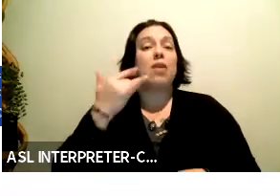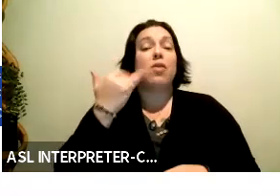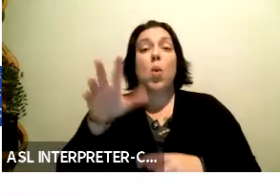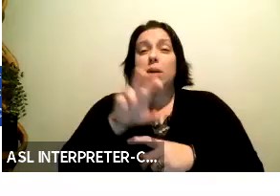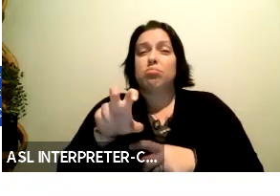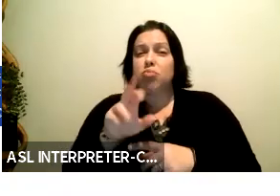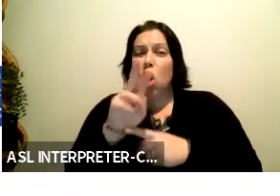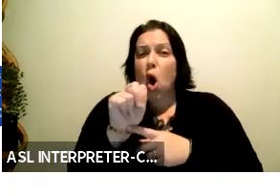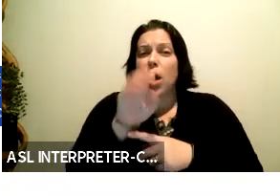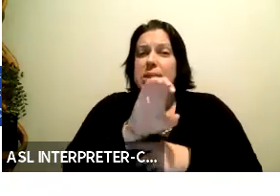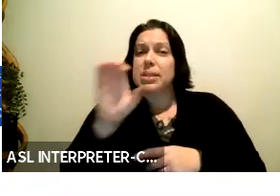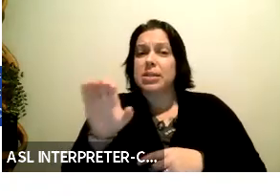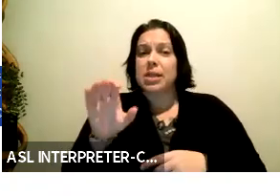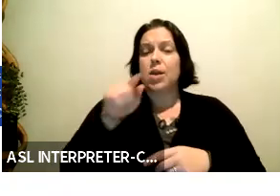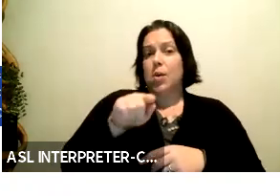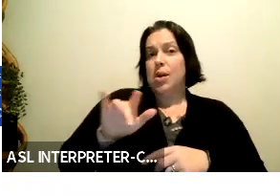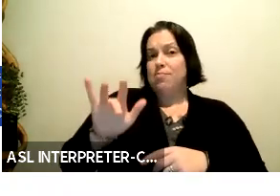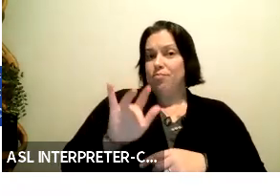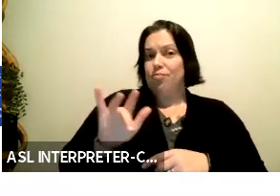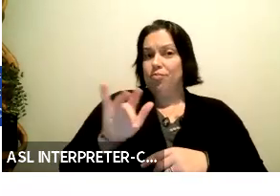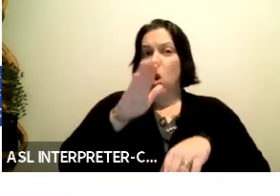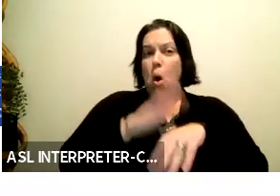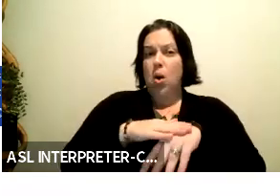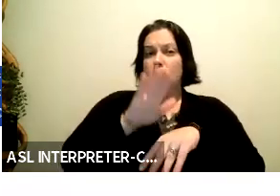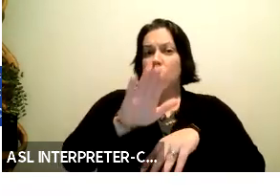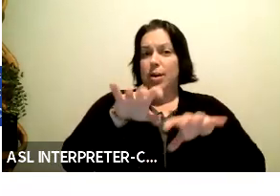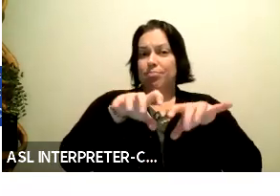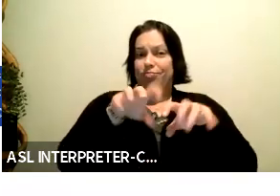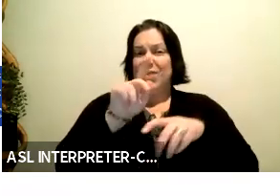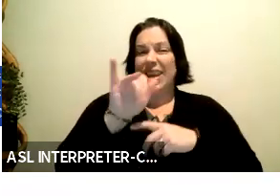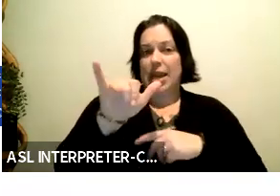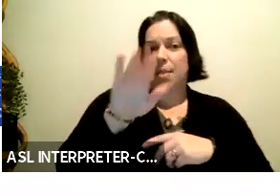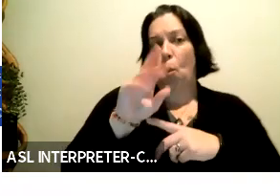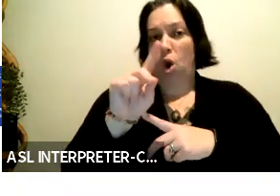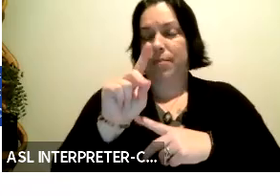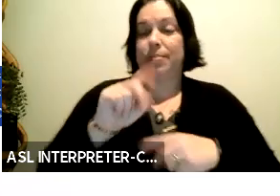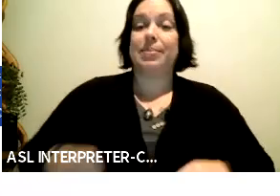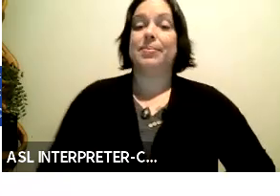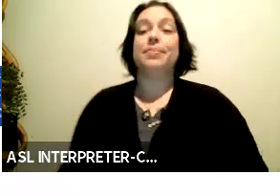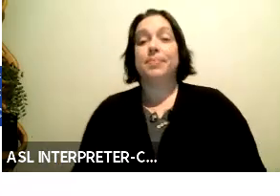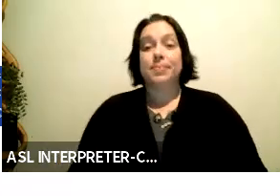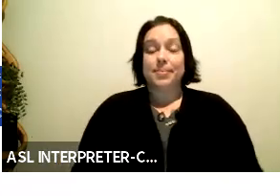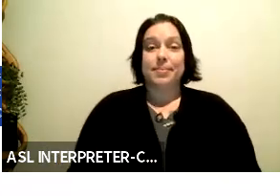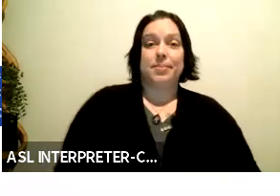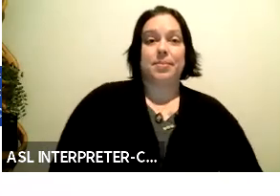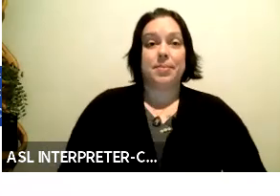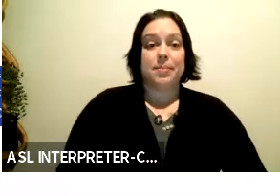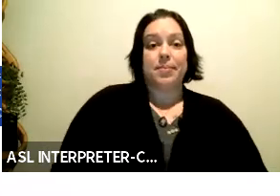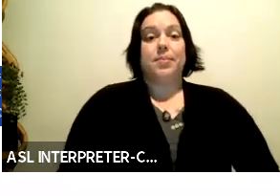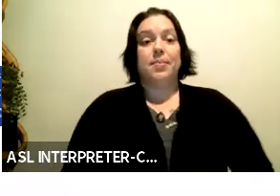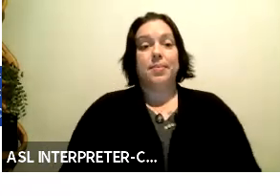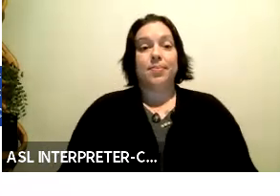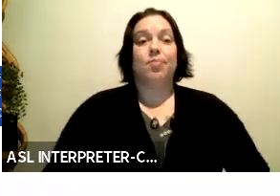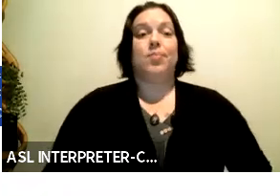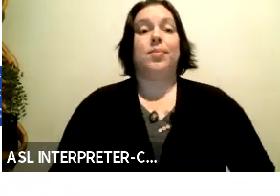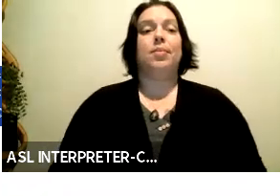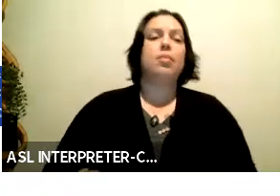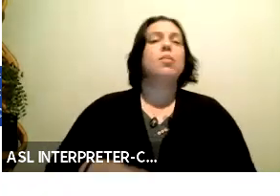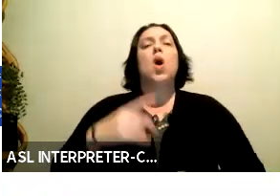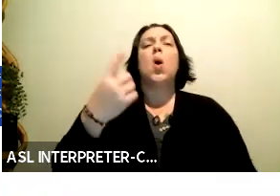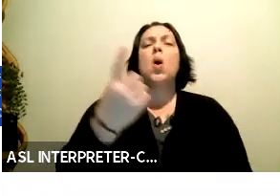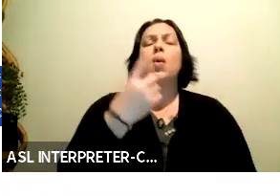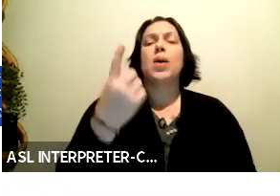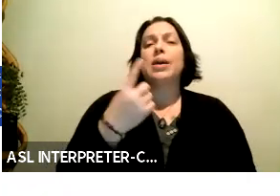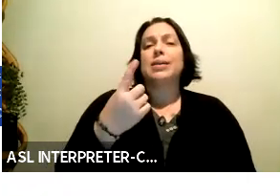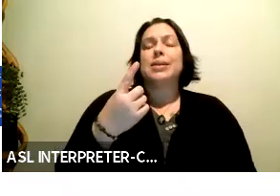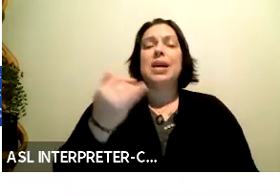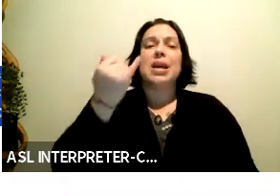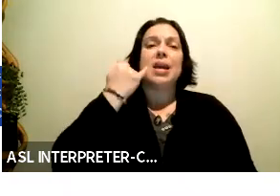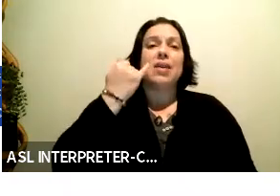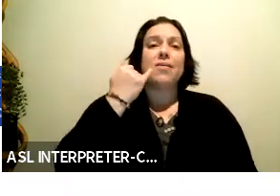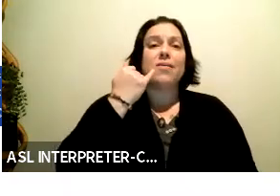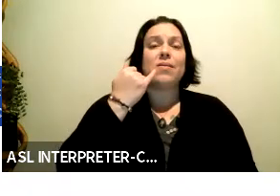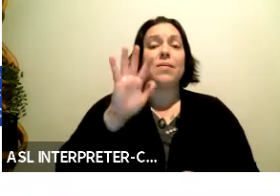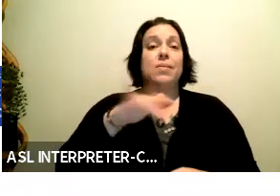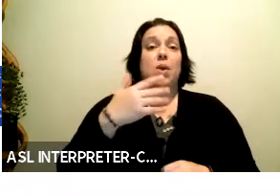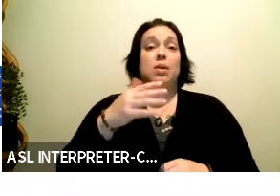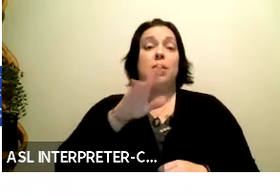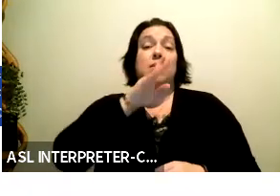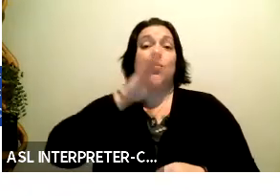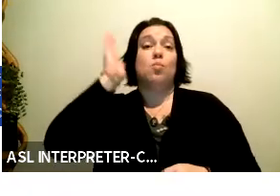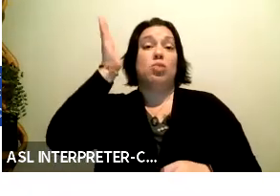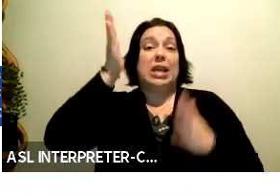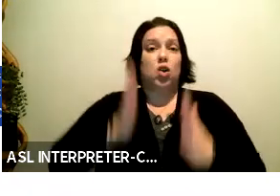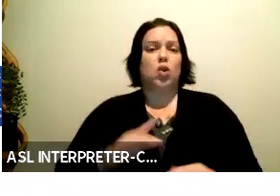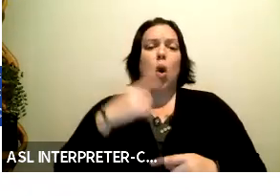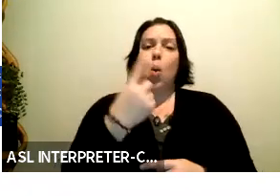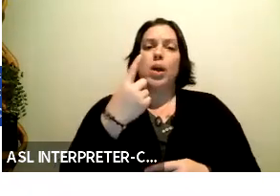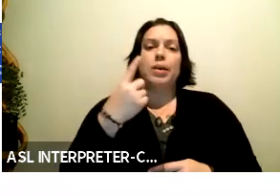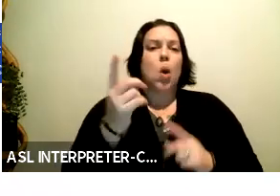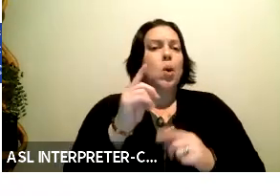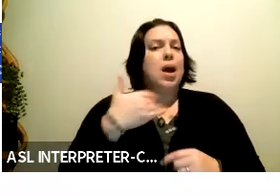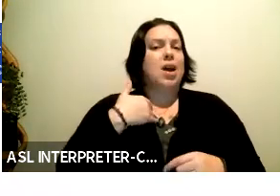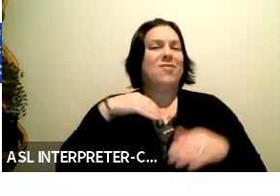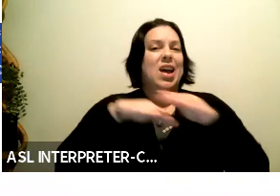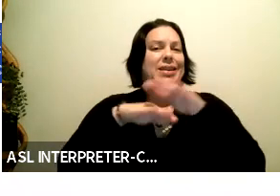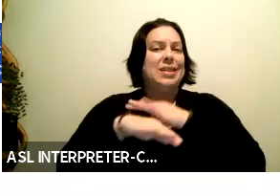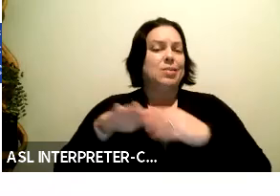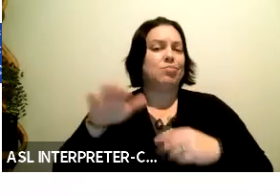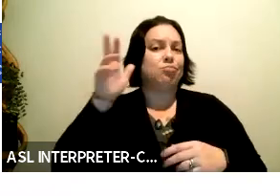the alt key on your keyboard. As always in this session, only the speakers will have audio. If you